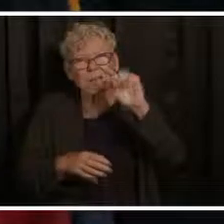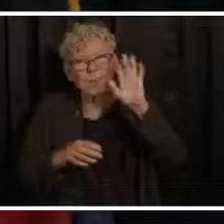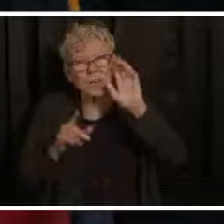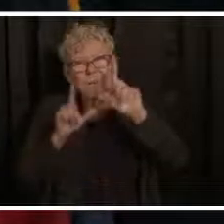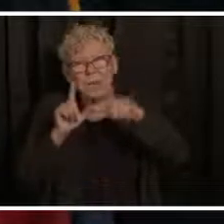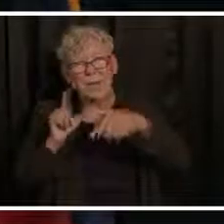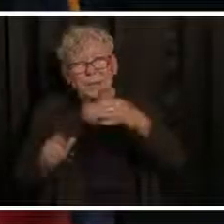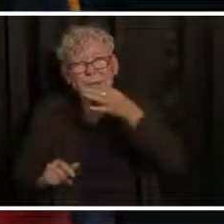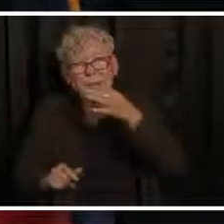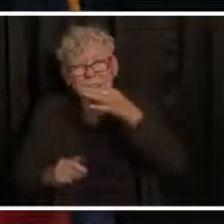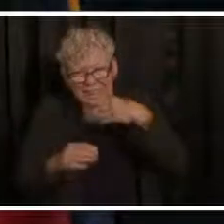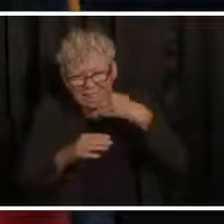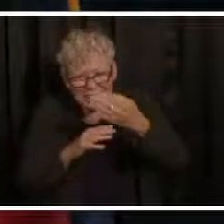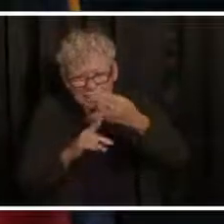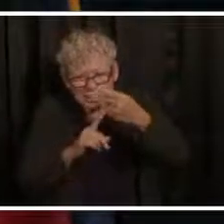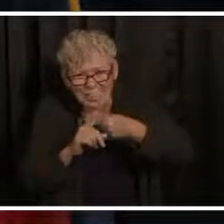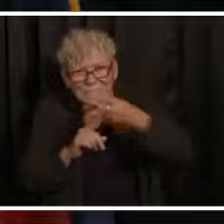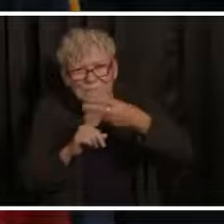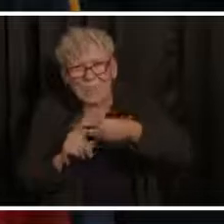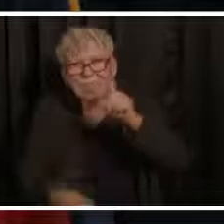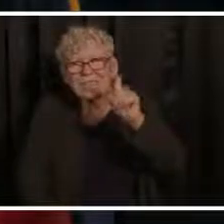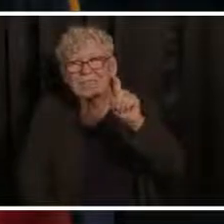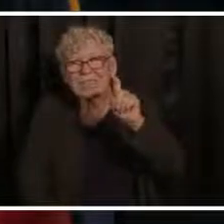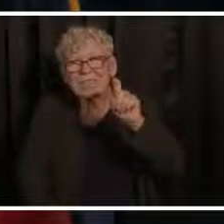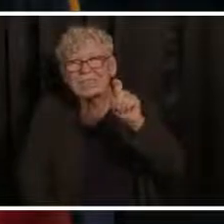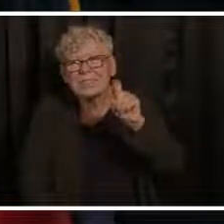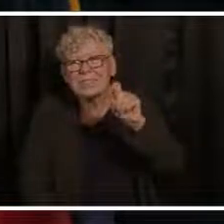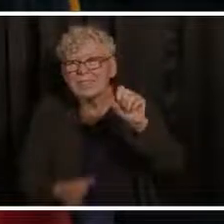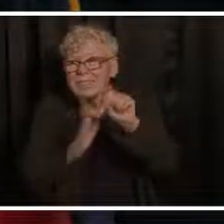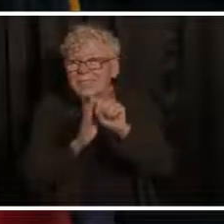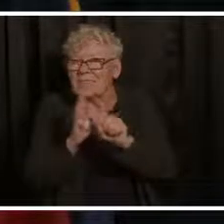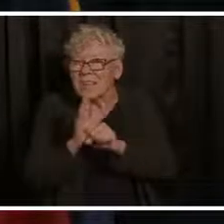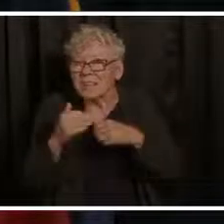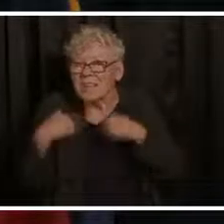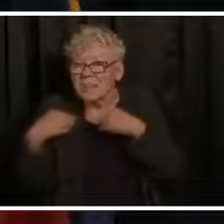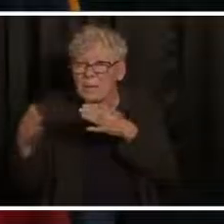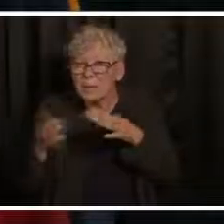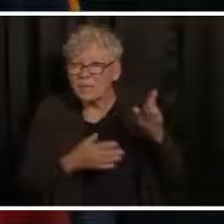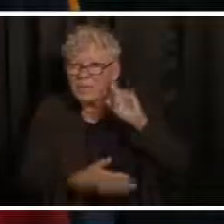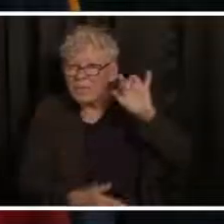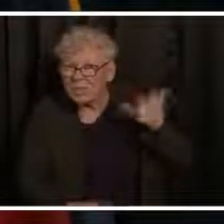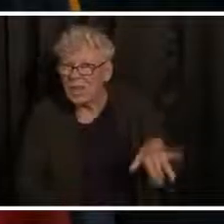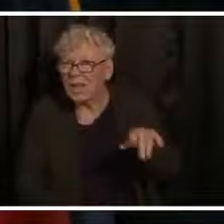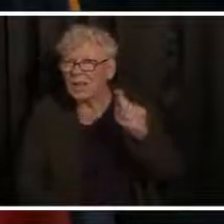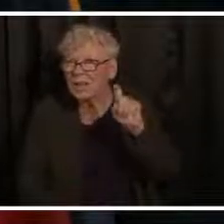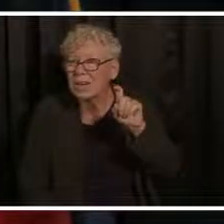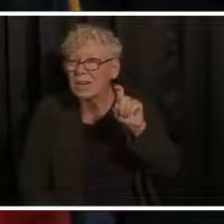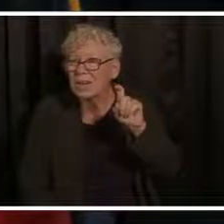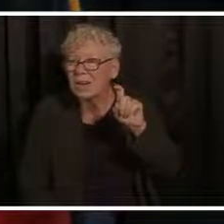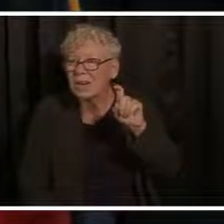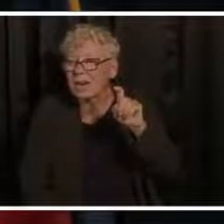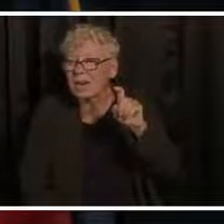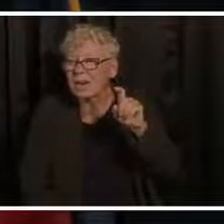months. Is there a plan uh that the state has to get those doses to somewhere where they might be used if they aren't